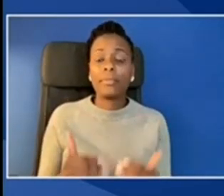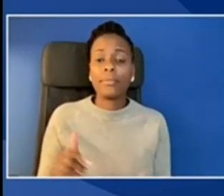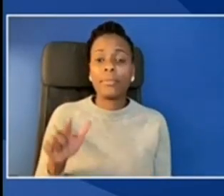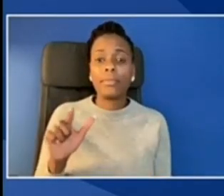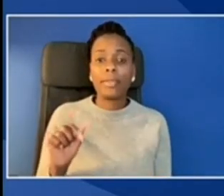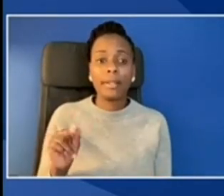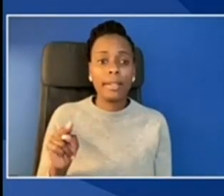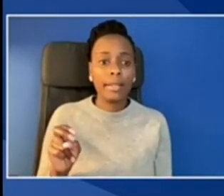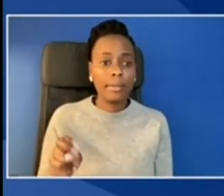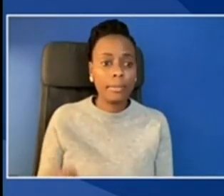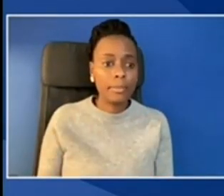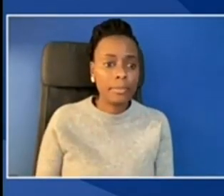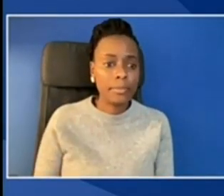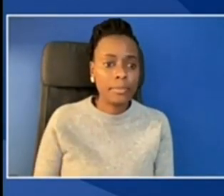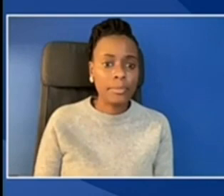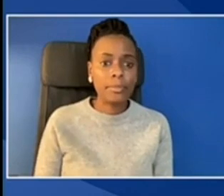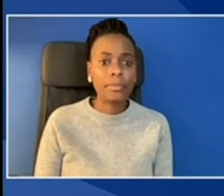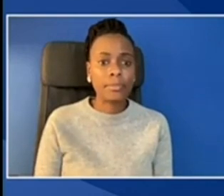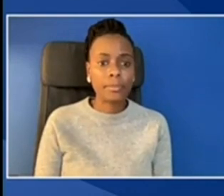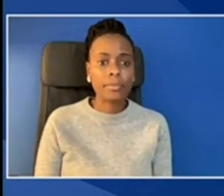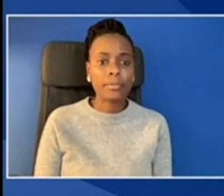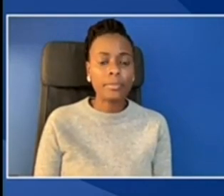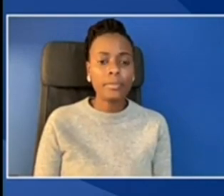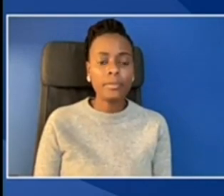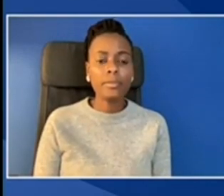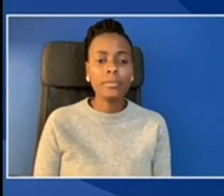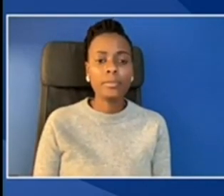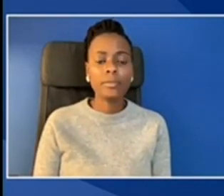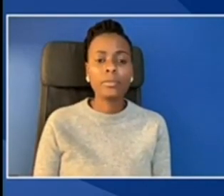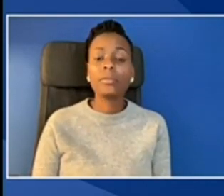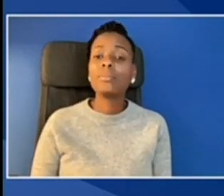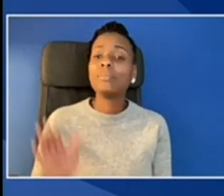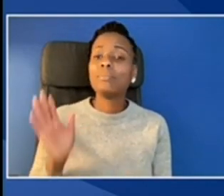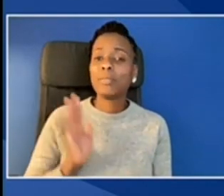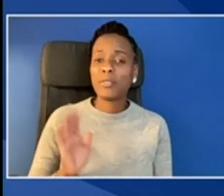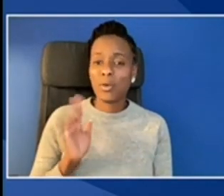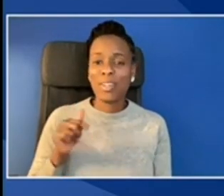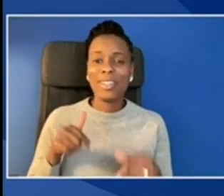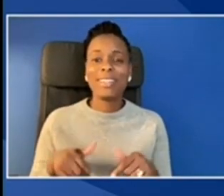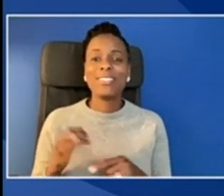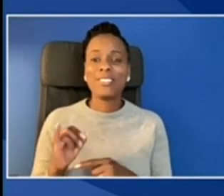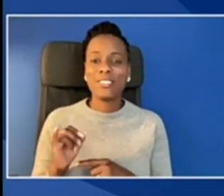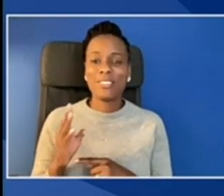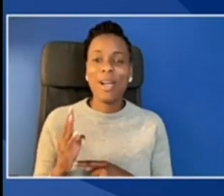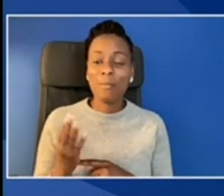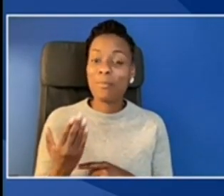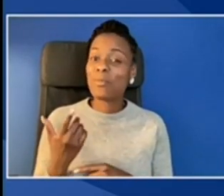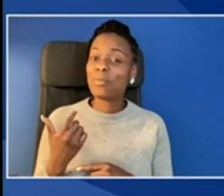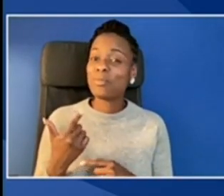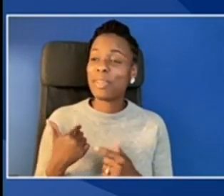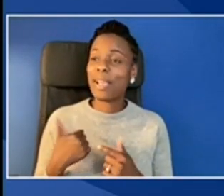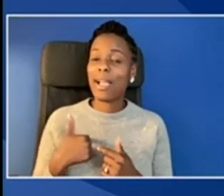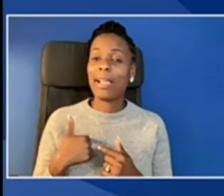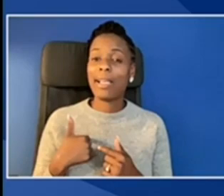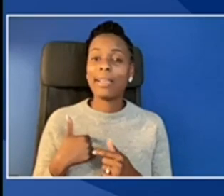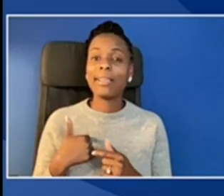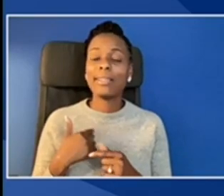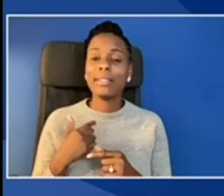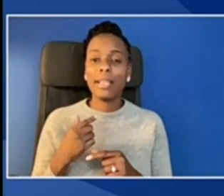Thanks, John. Previous to this job, one of my jobs that I held was determining eligibility for a